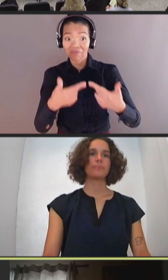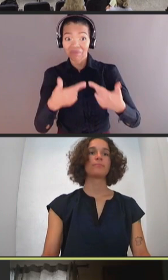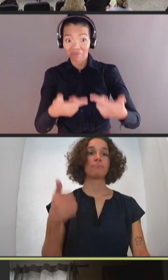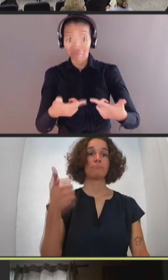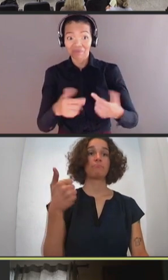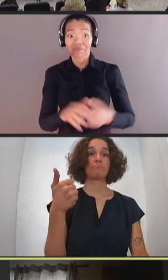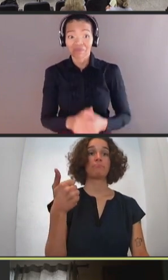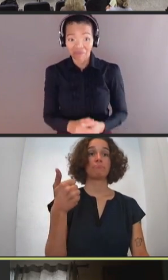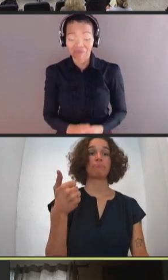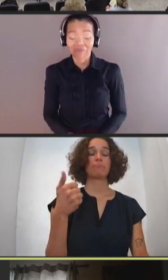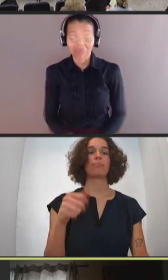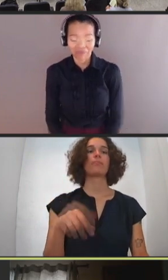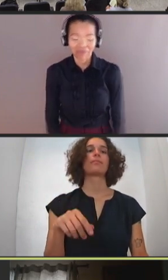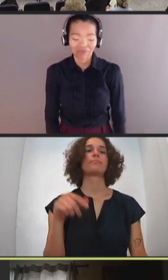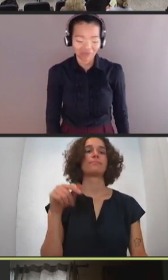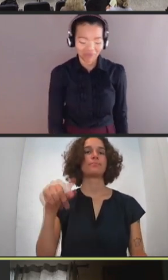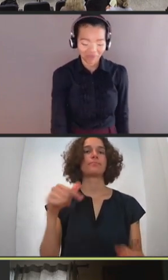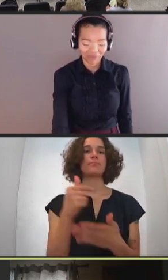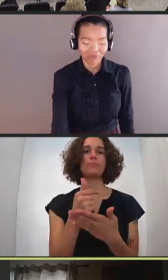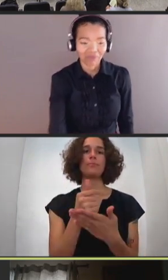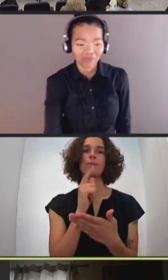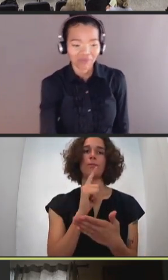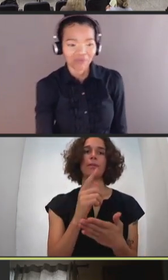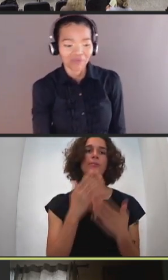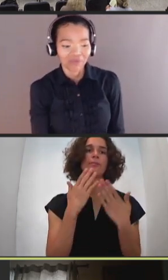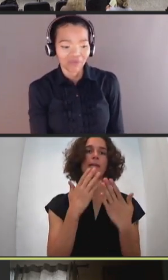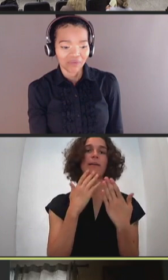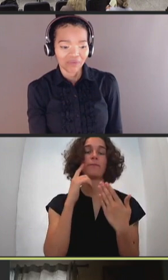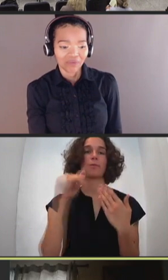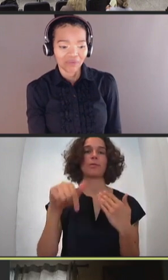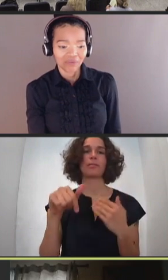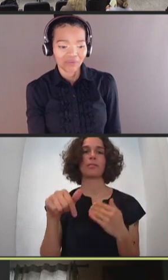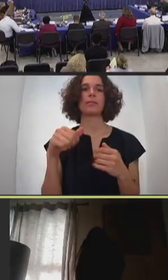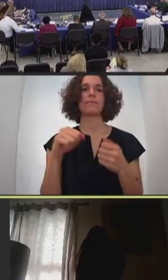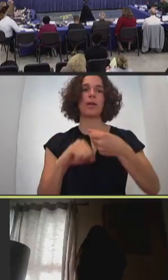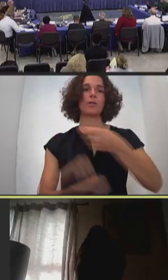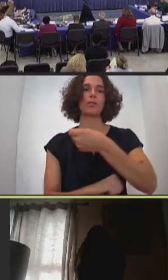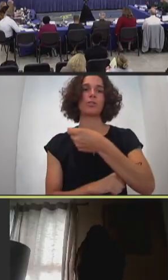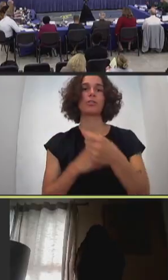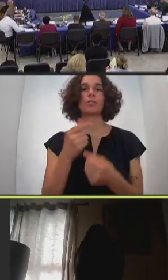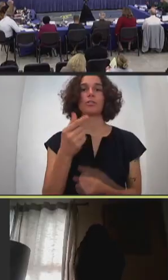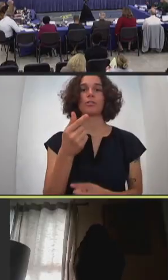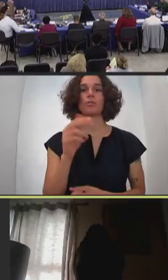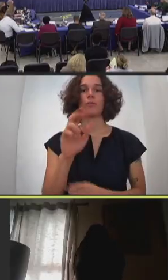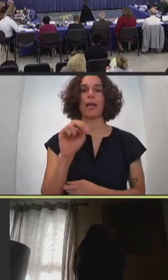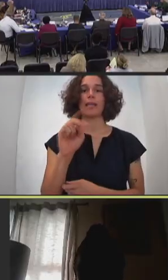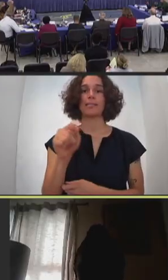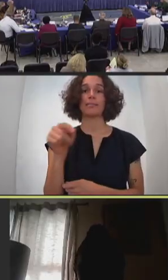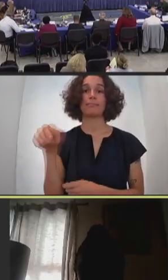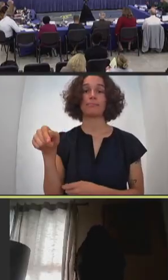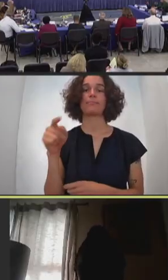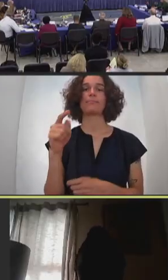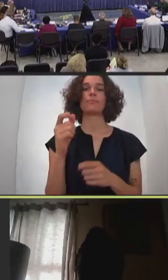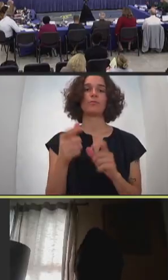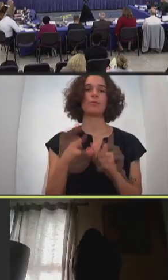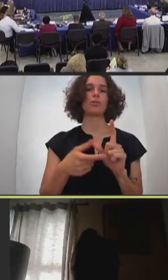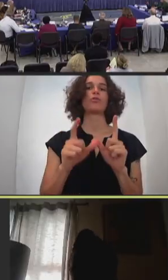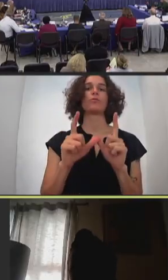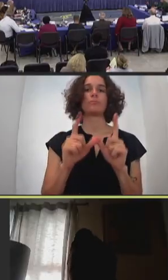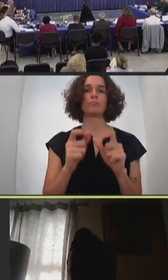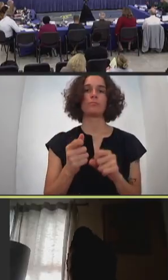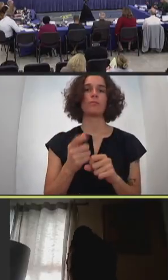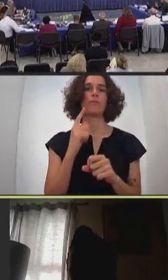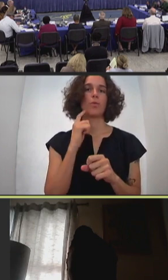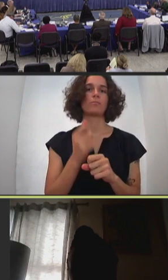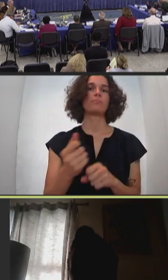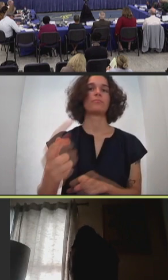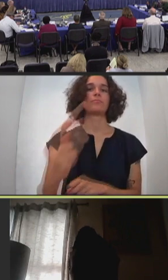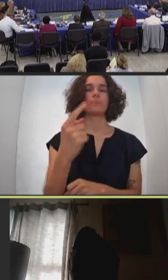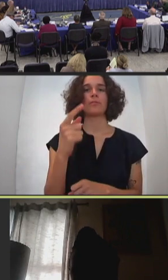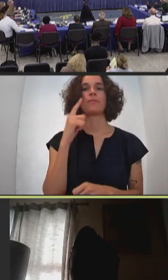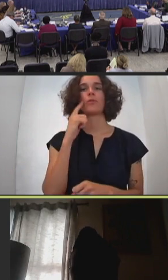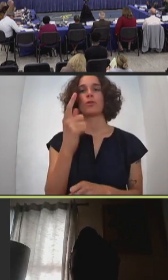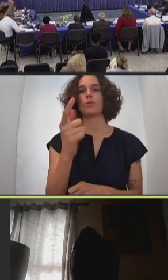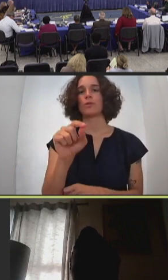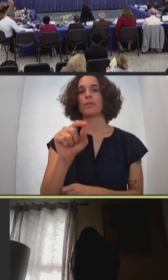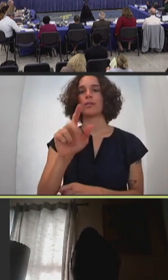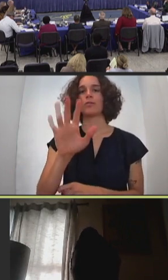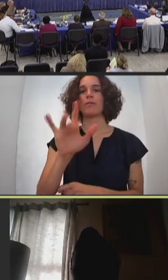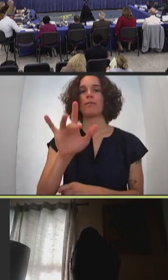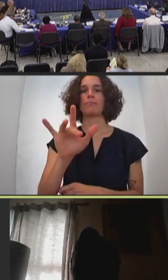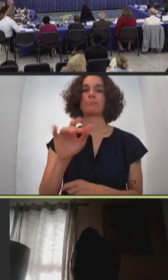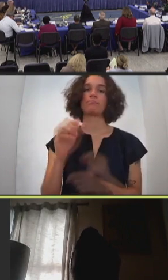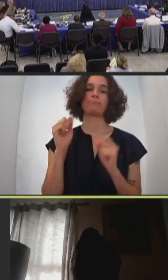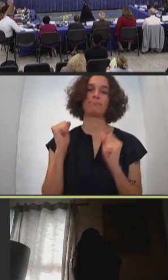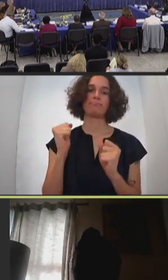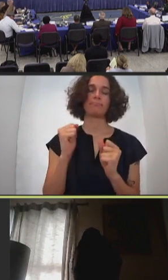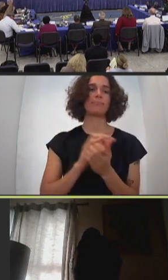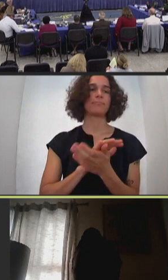because this grant has been renewed for another year until 2025. Next slide please.